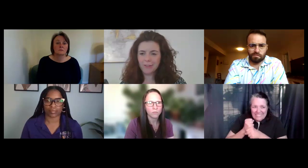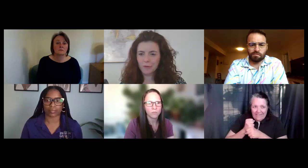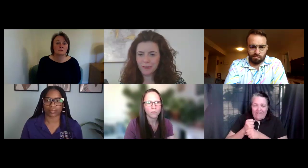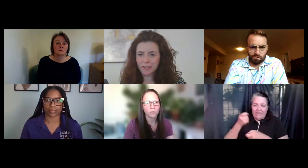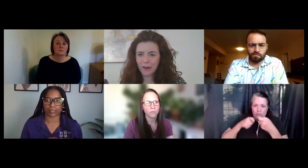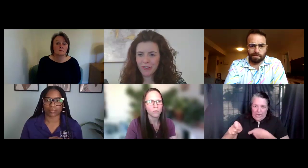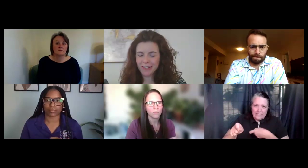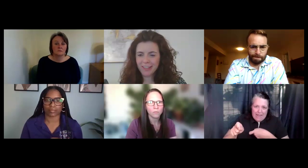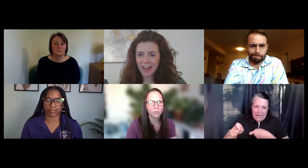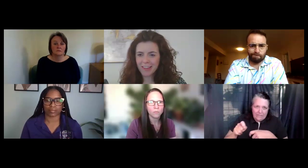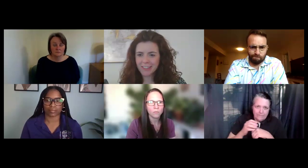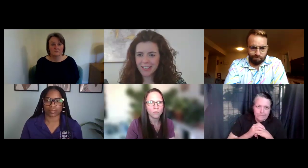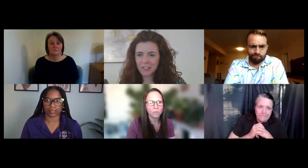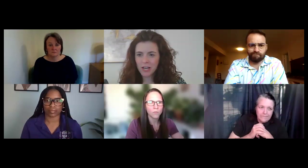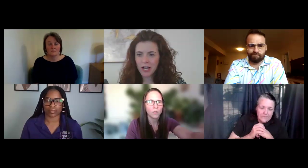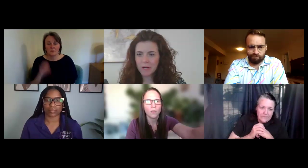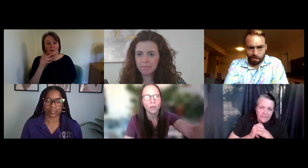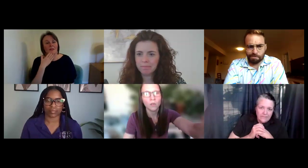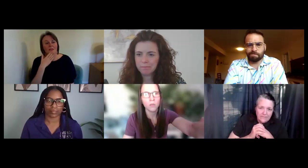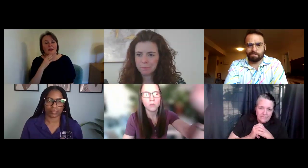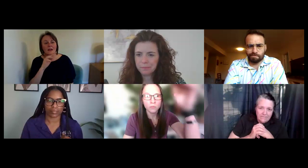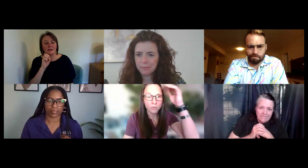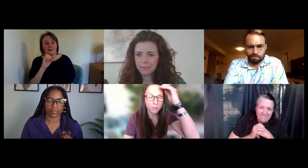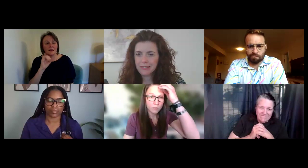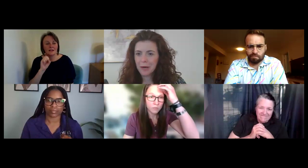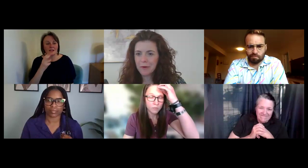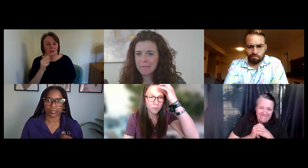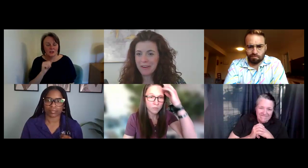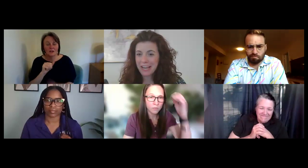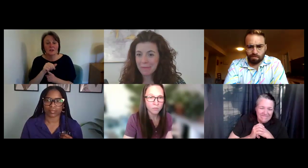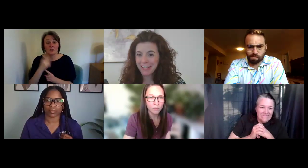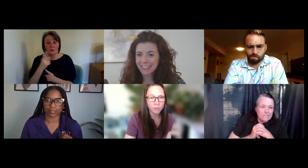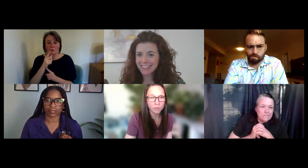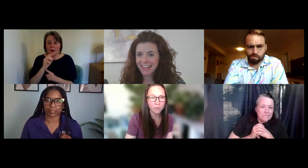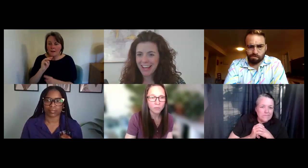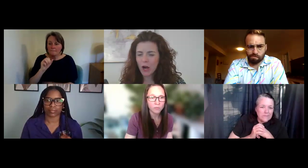Okay, so -- thanks, Ieesha. Someone, Mary Anne would like to say,